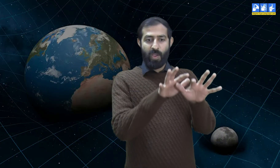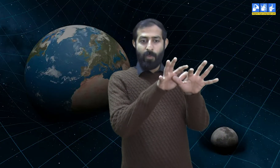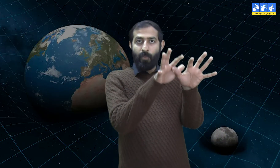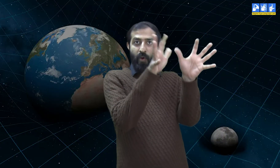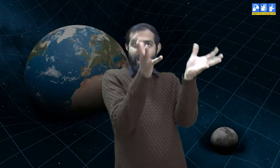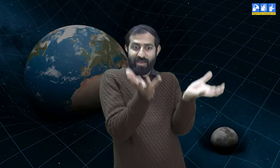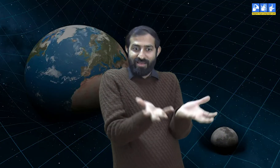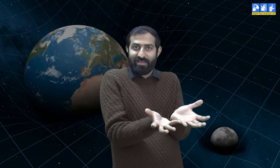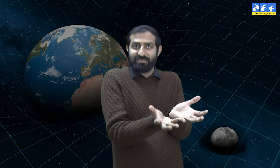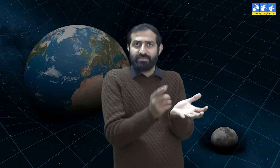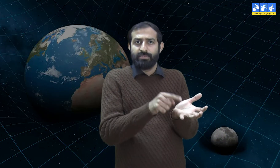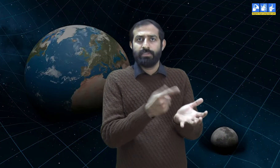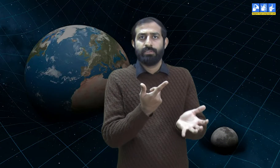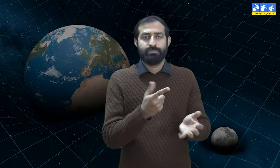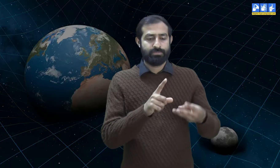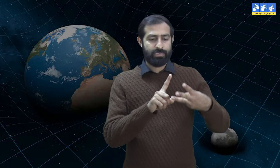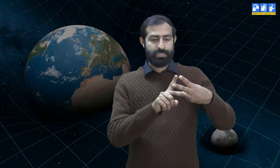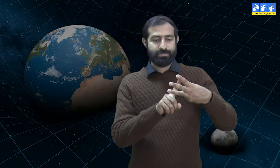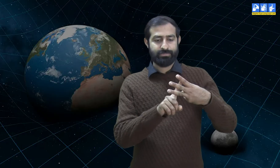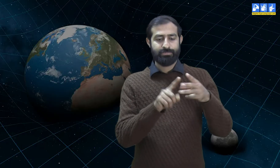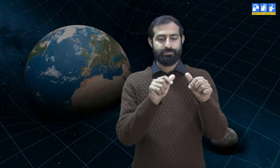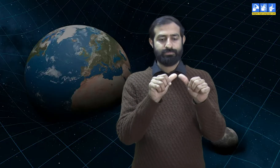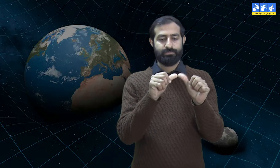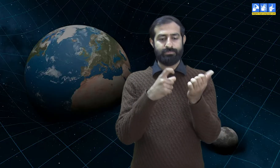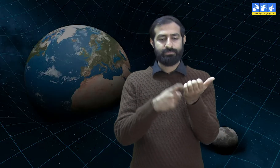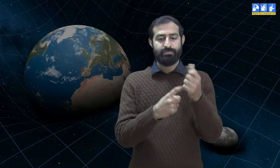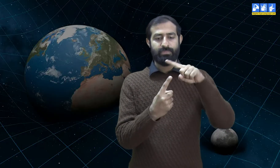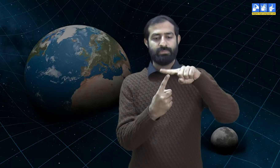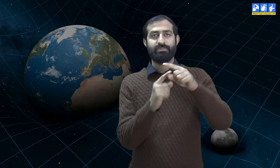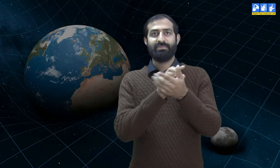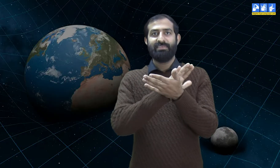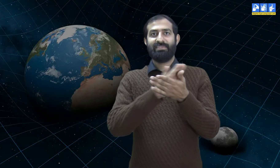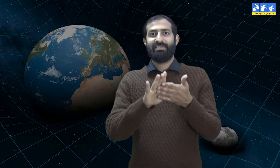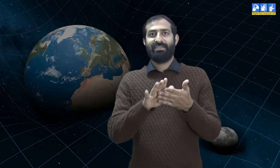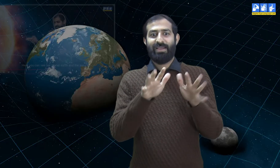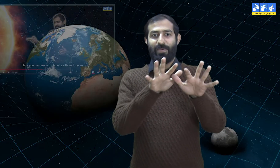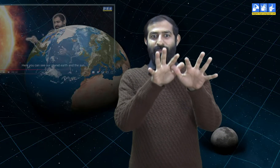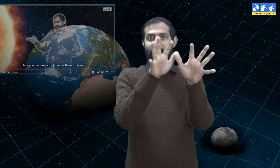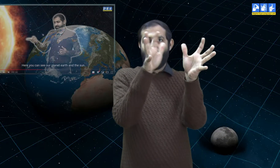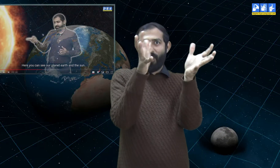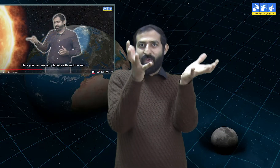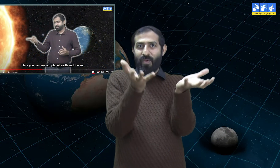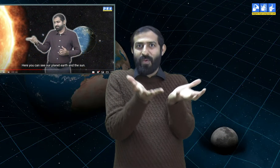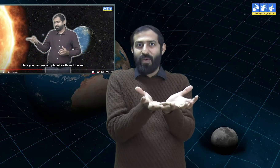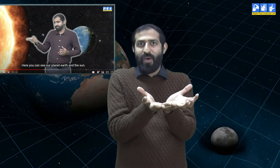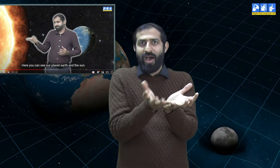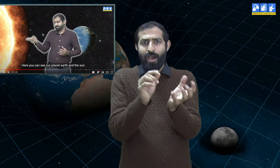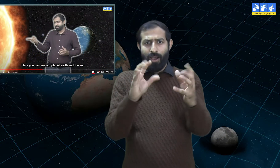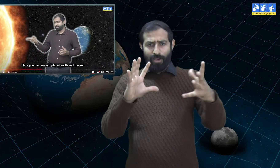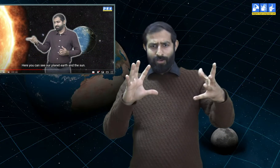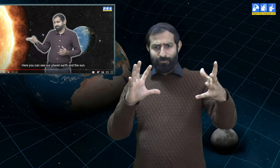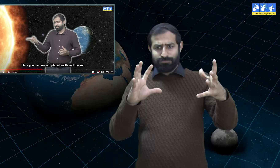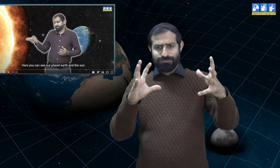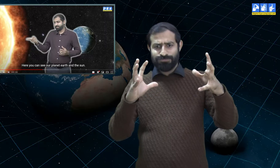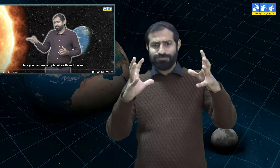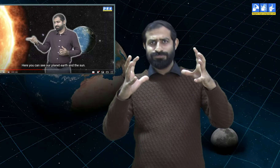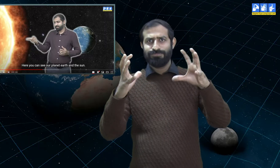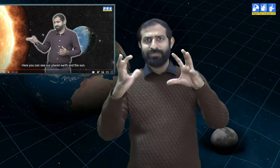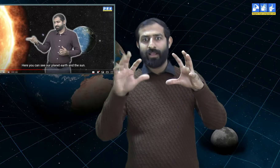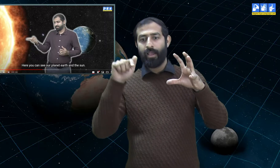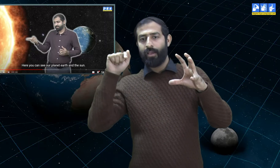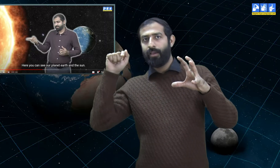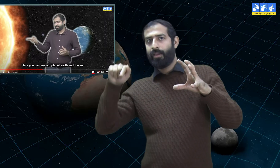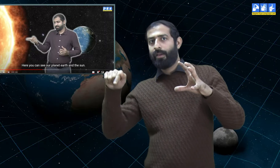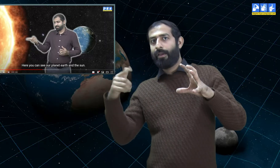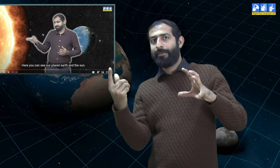How does the earth orbit around the Sun